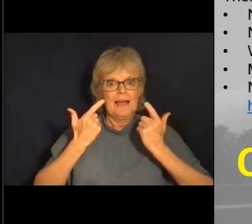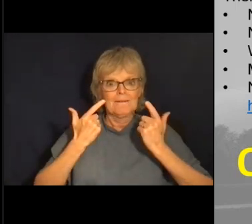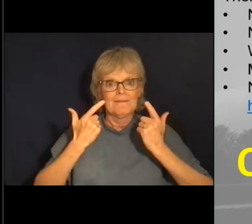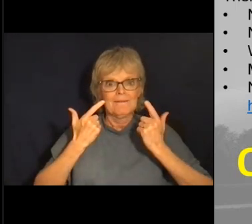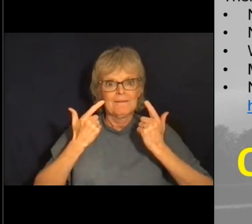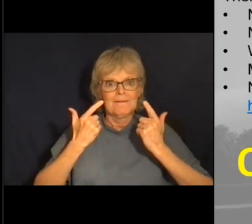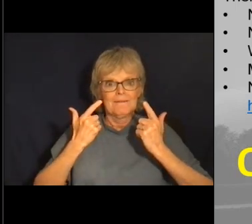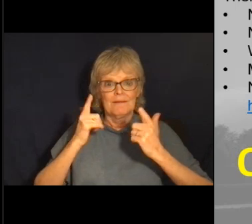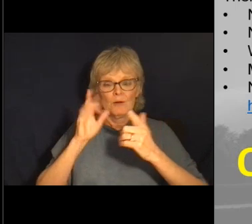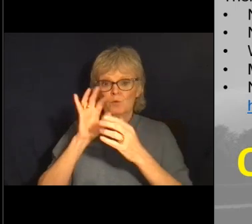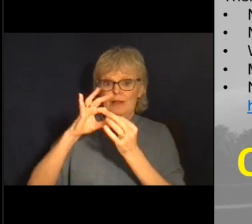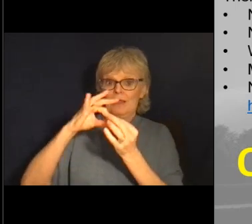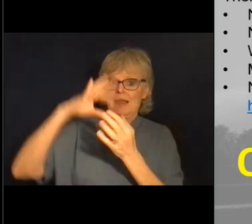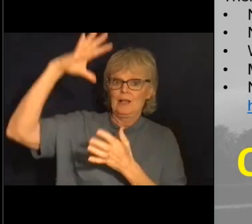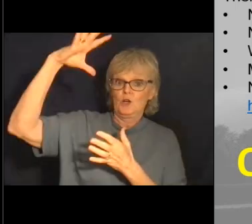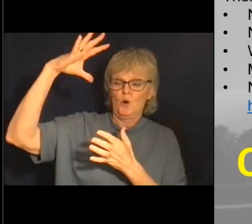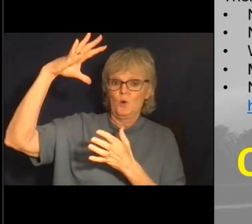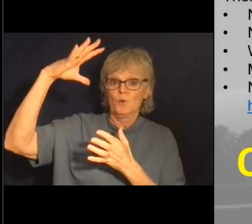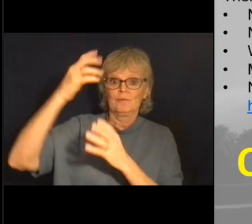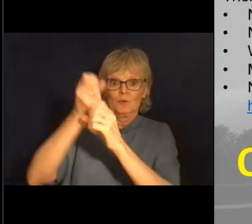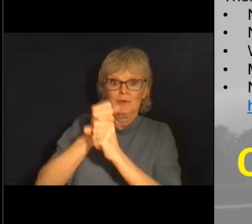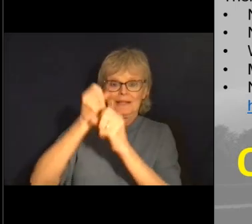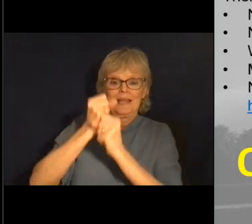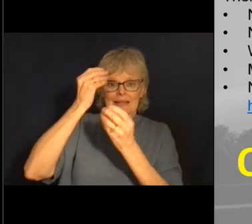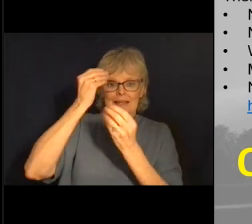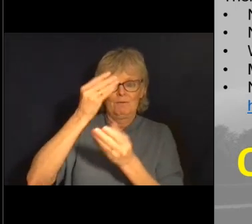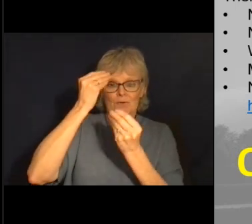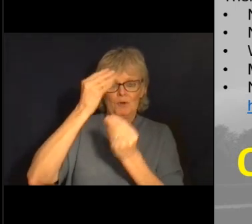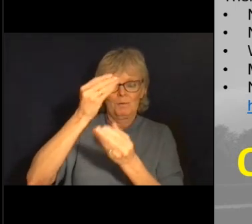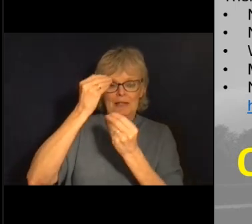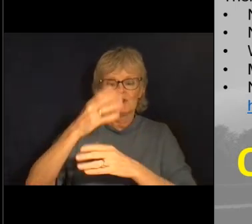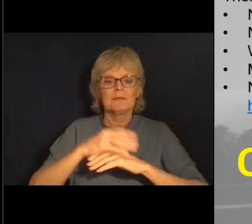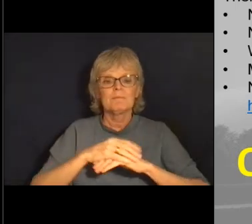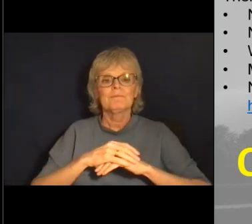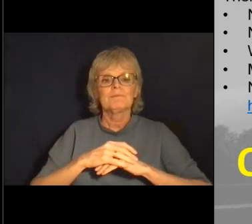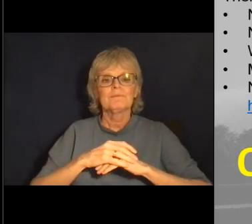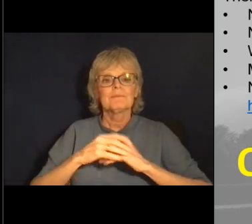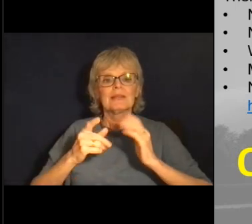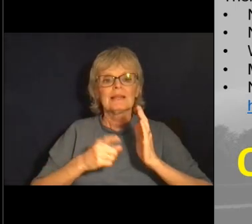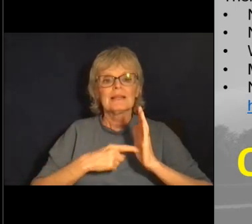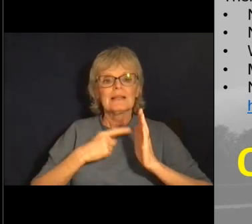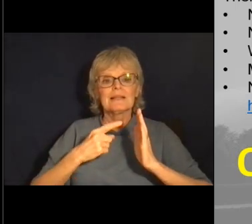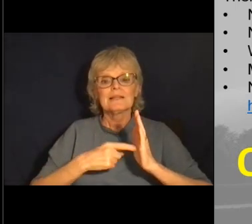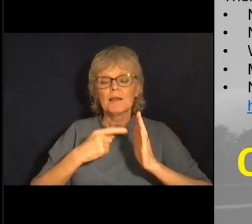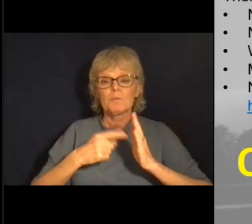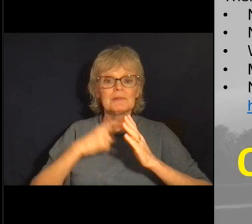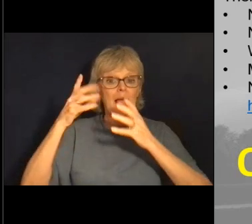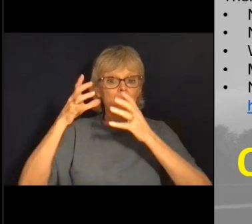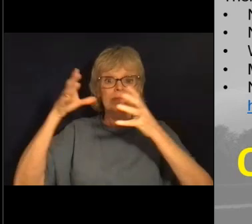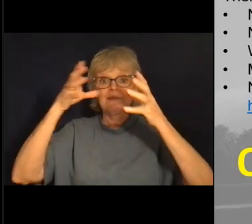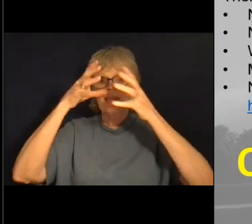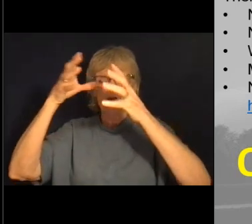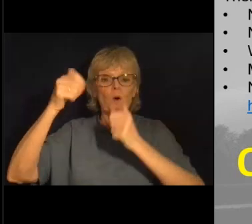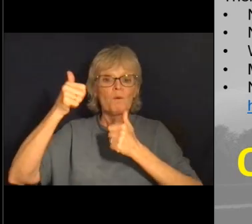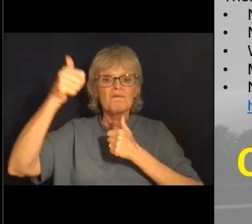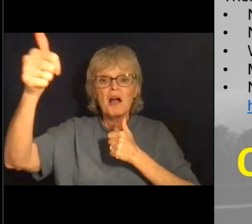we start getting that information back. And sometimes they go really, really far away. And sometimes they don't go that far away at all,